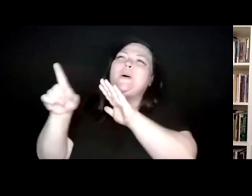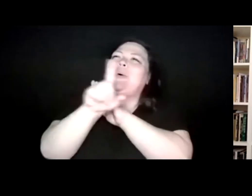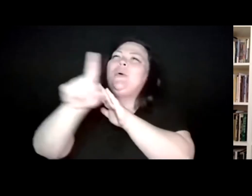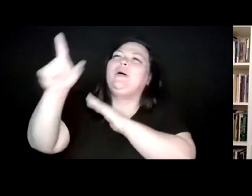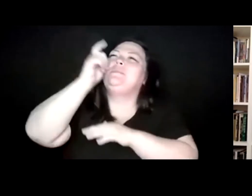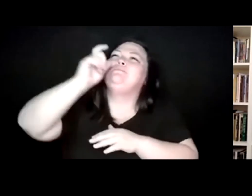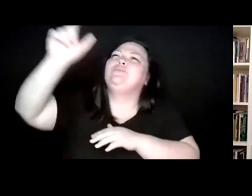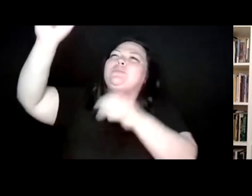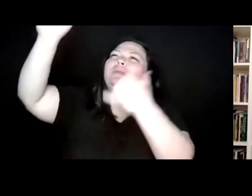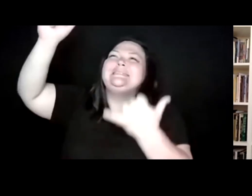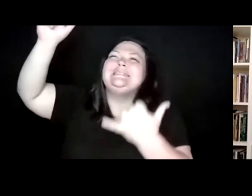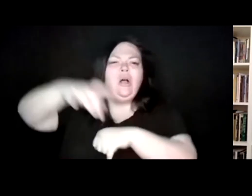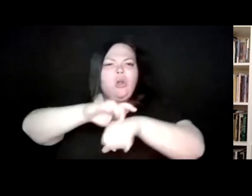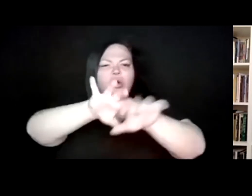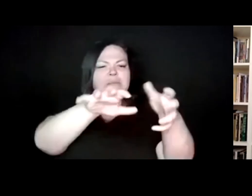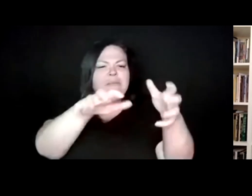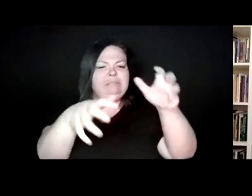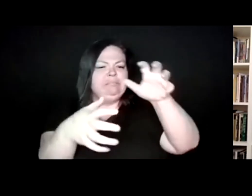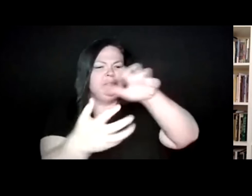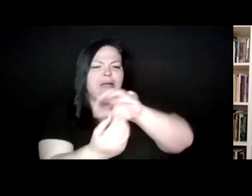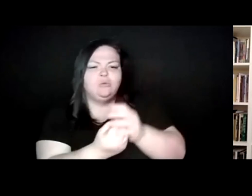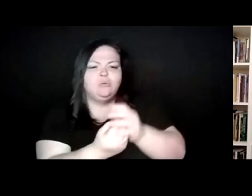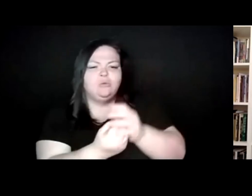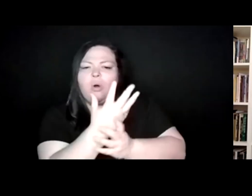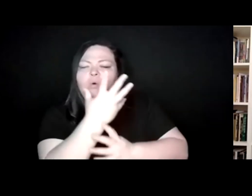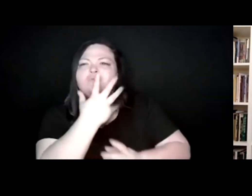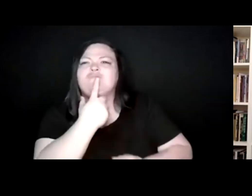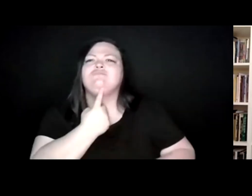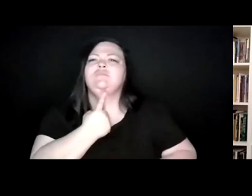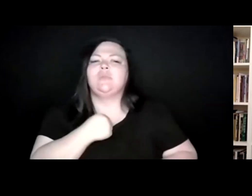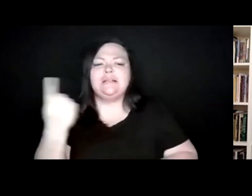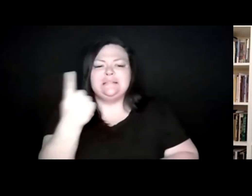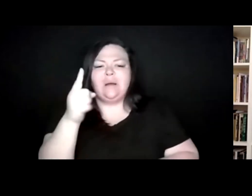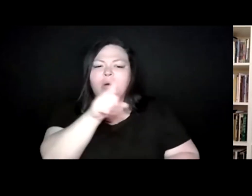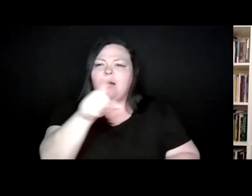the earth spins and grows / things, thirsty. Somewhere / an old ship sinks //